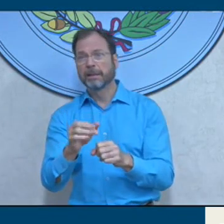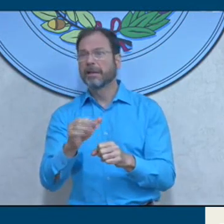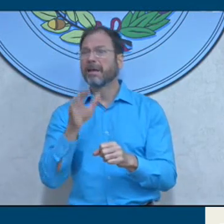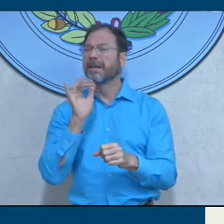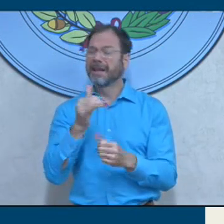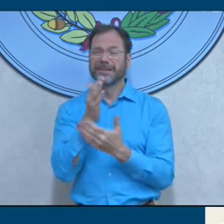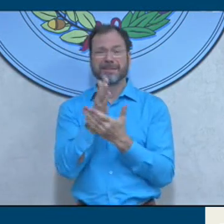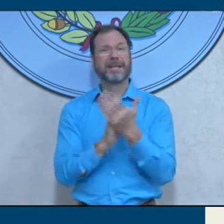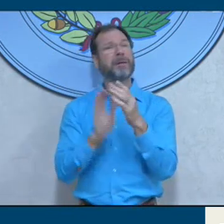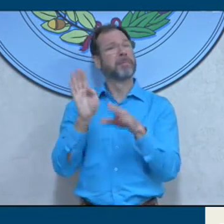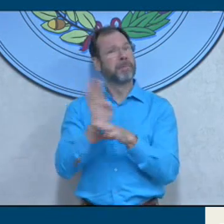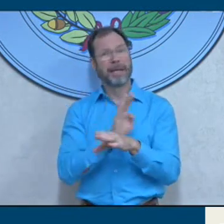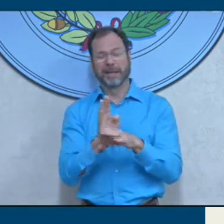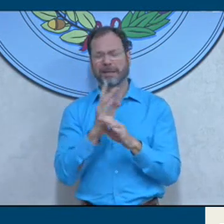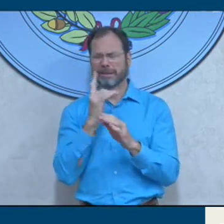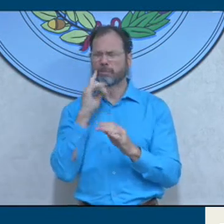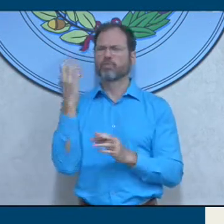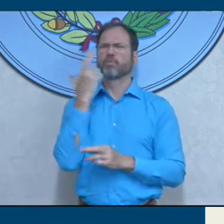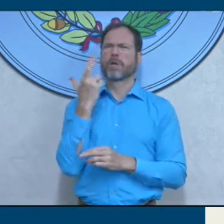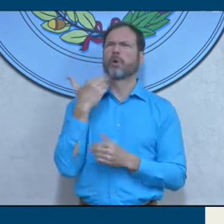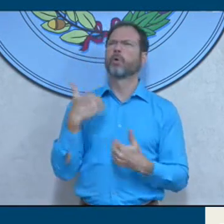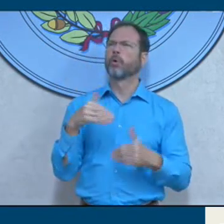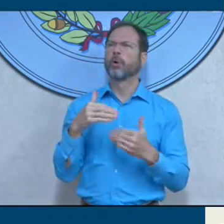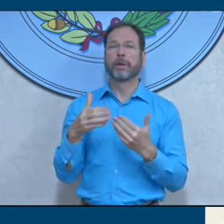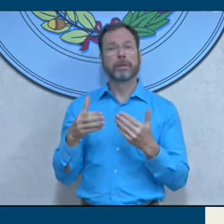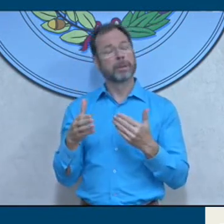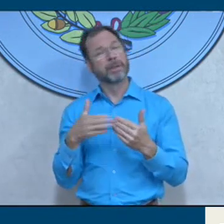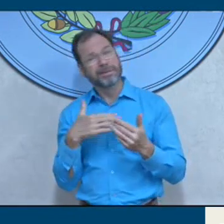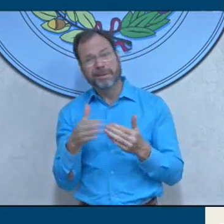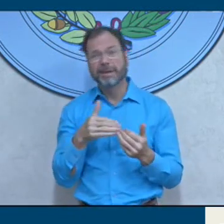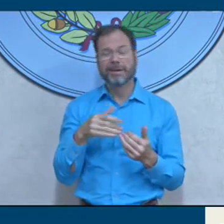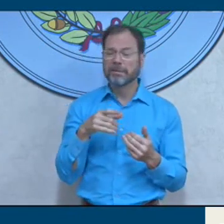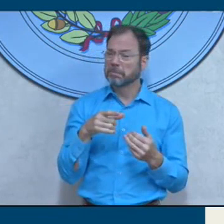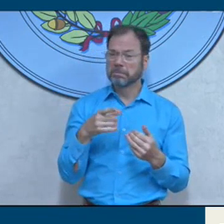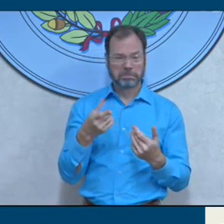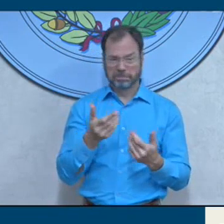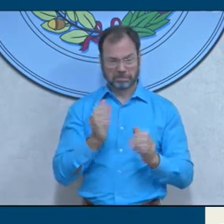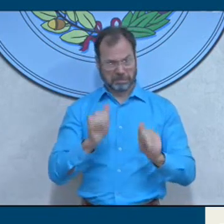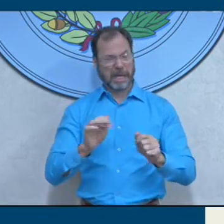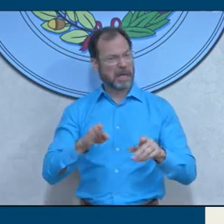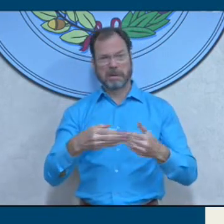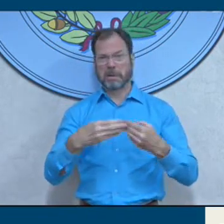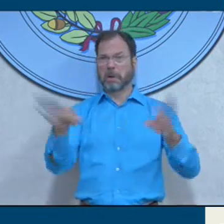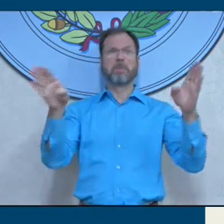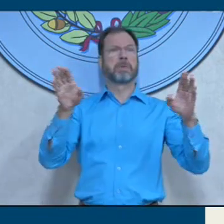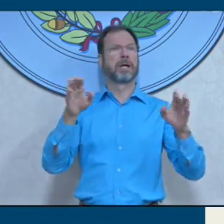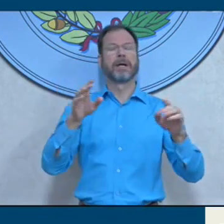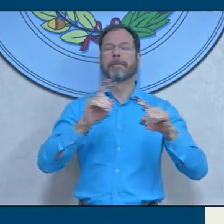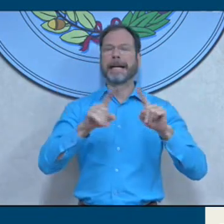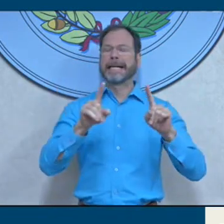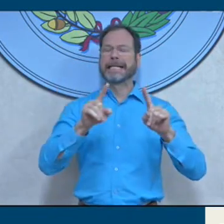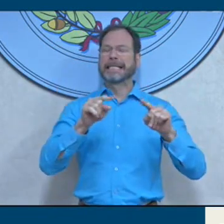CUSTOMERS TO MAKE SURE THAT THEY'RE PREVENTING THE SPREAD OF COVID-19. SO MUCH SO. THE SOME BUSINESSES HAVE